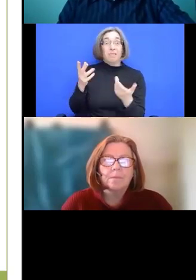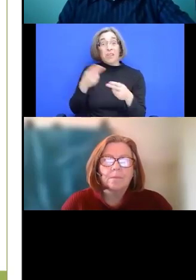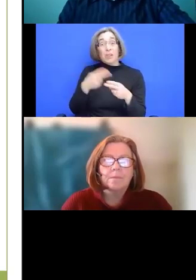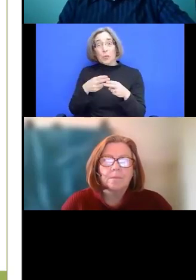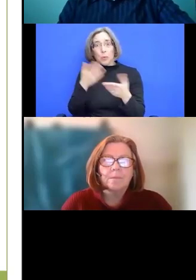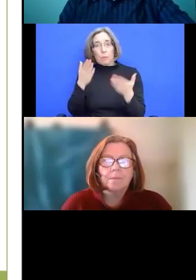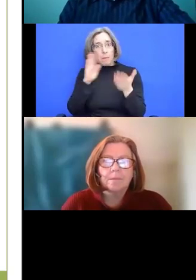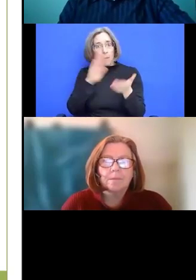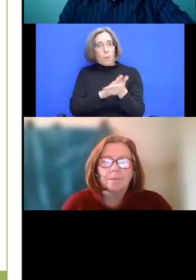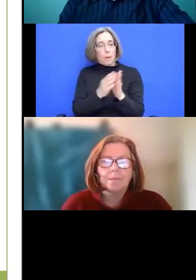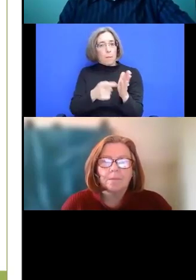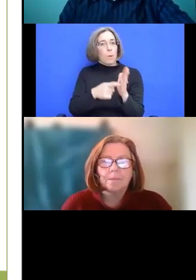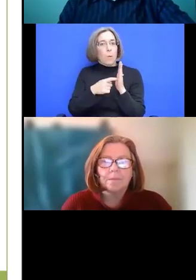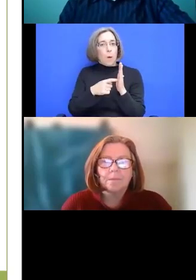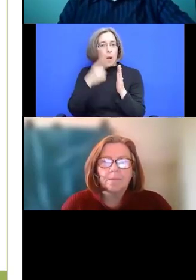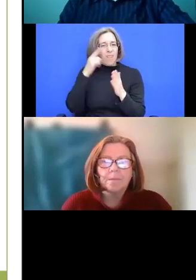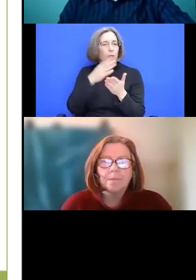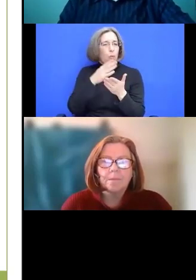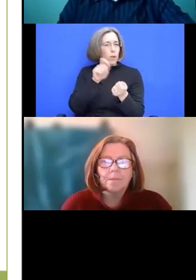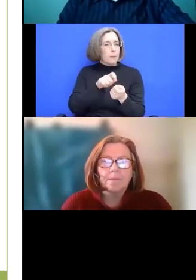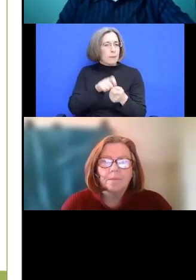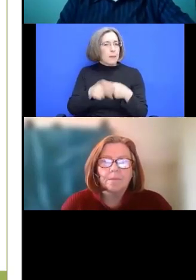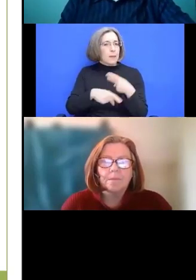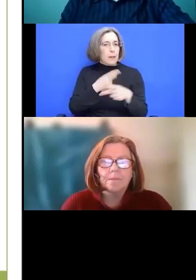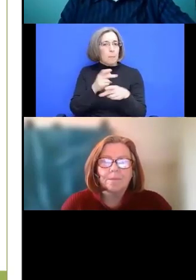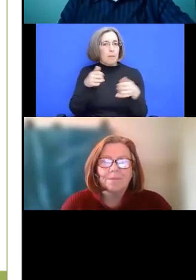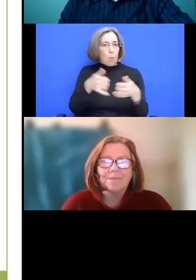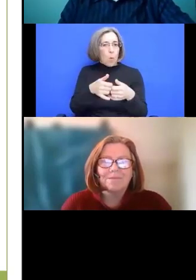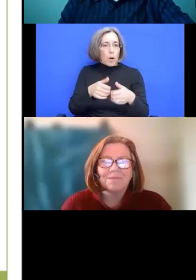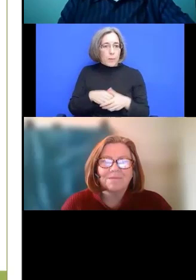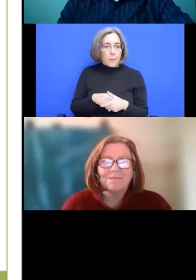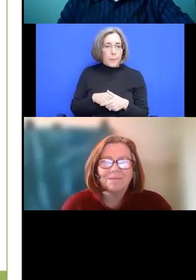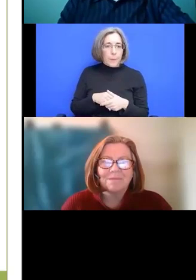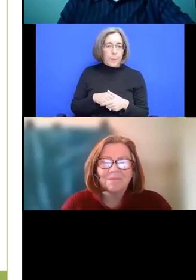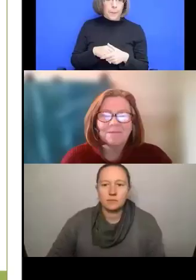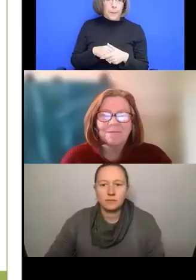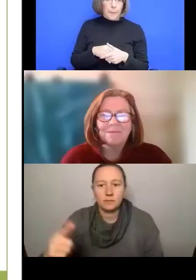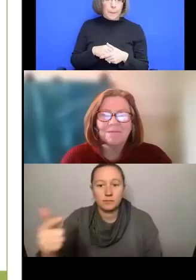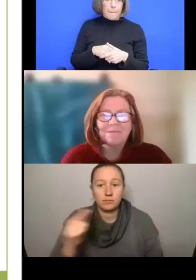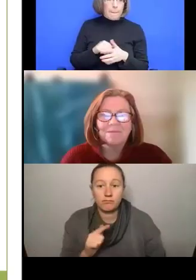I think that's ... Sorry, obviously my thing is not advancing.